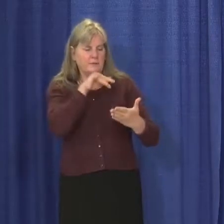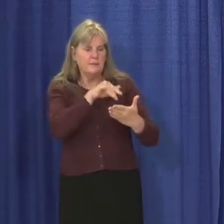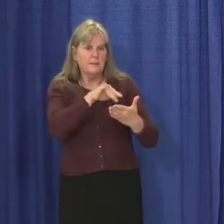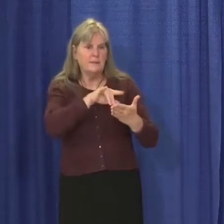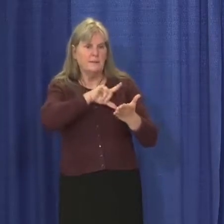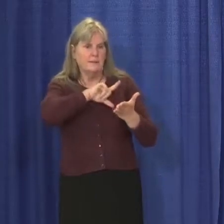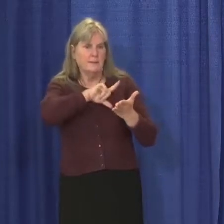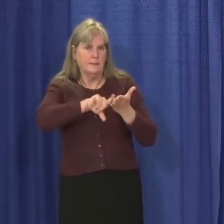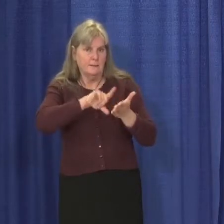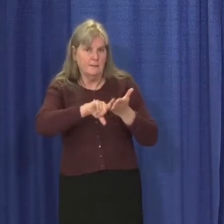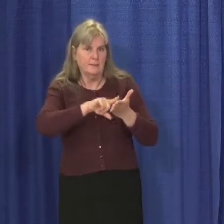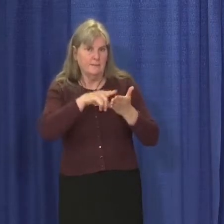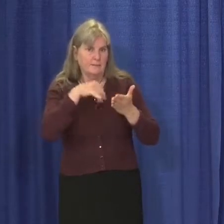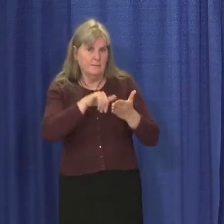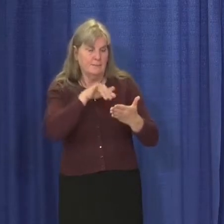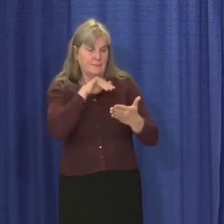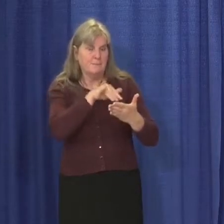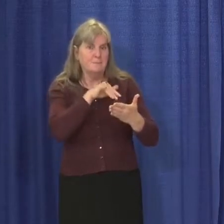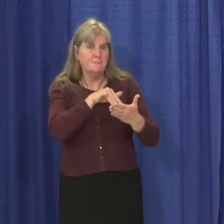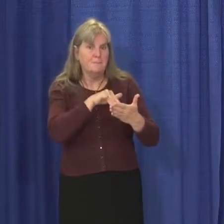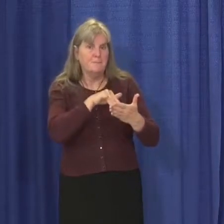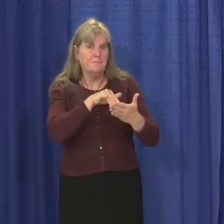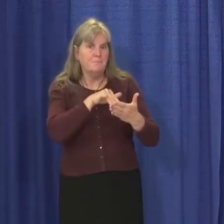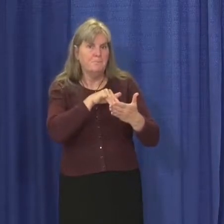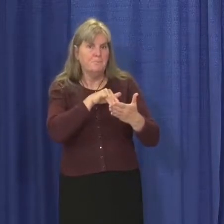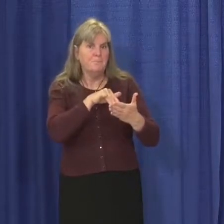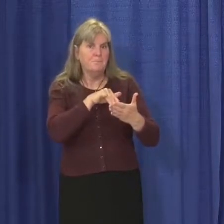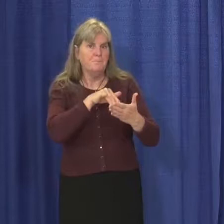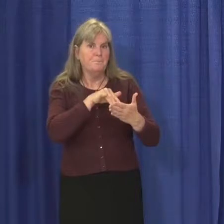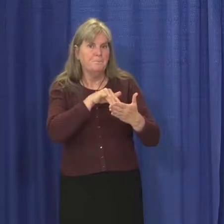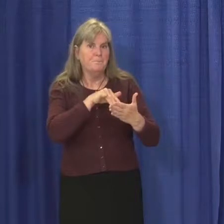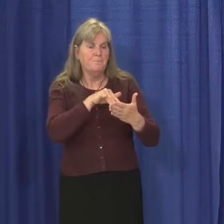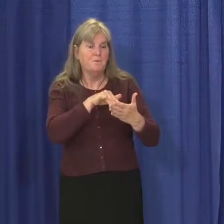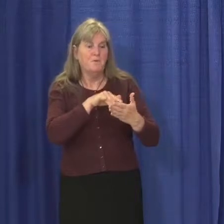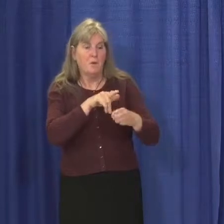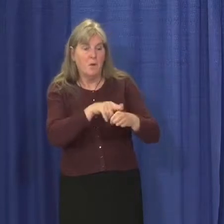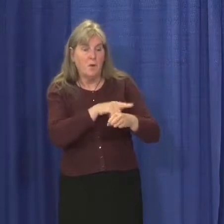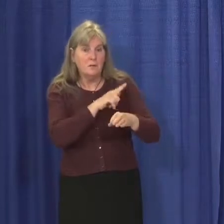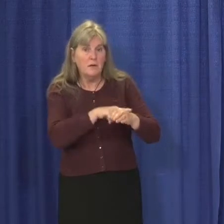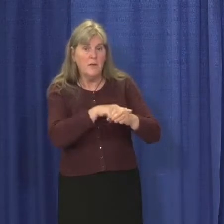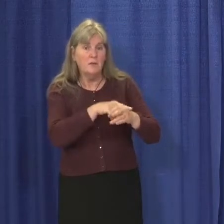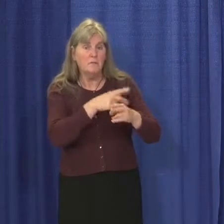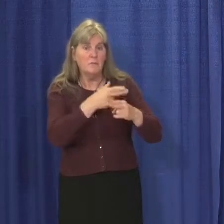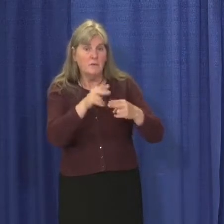infection and how long that lasts.